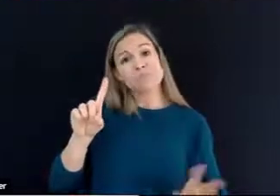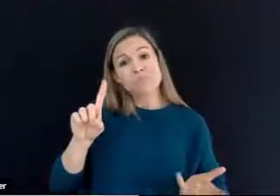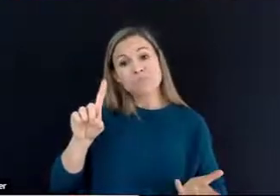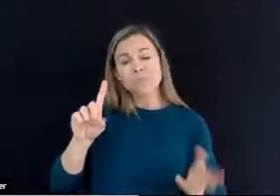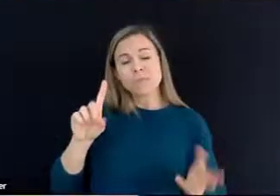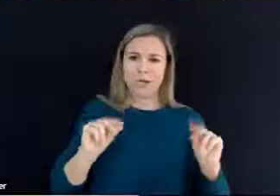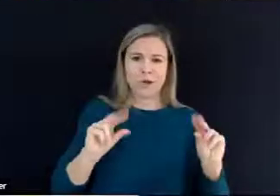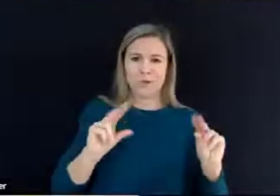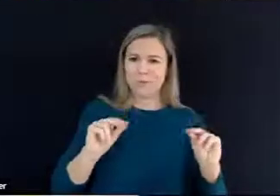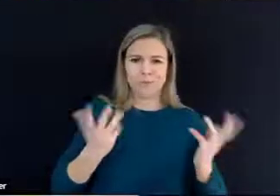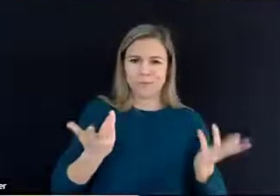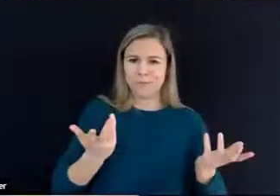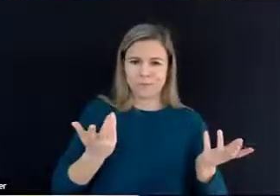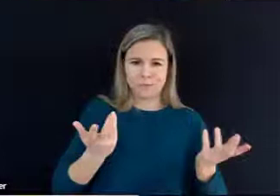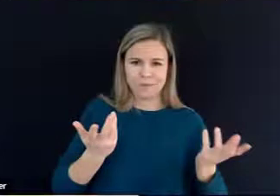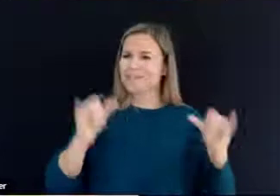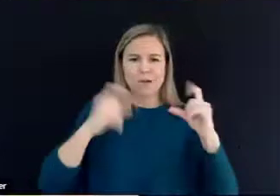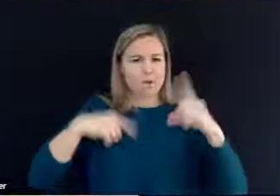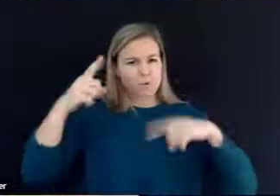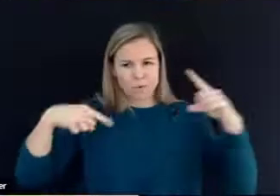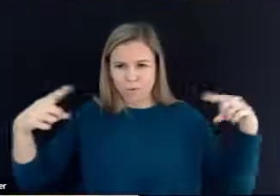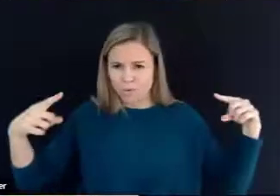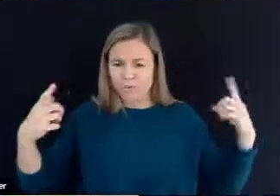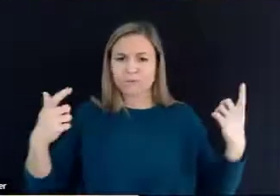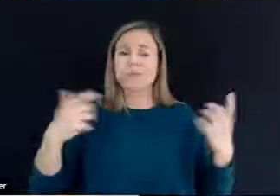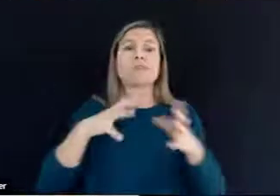we've come a long way and we still have a long way to go.